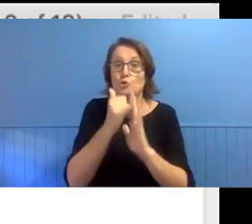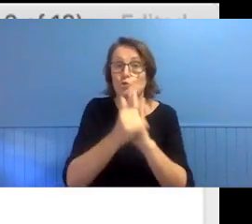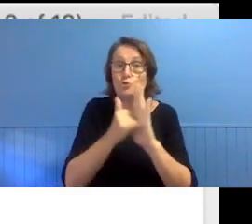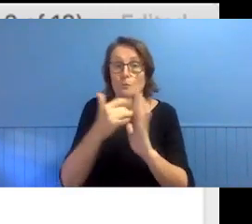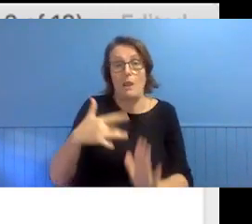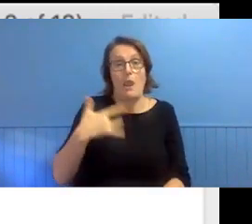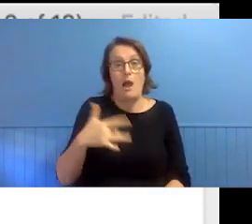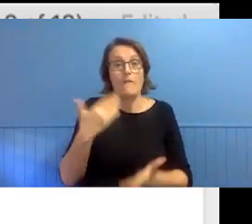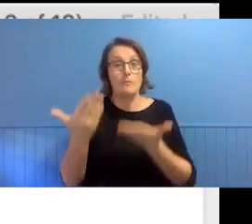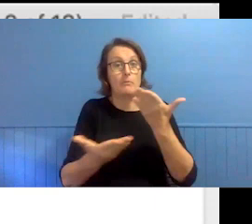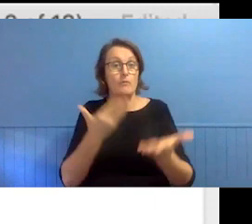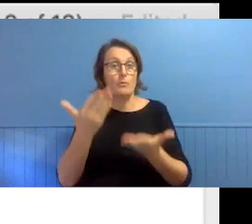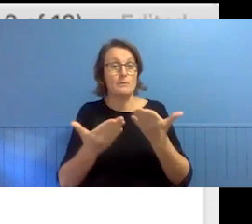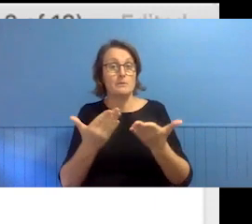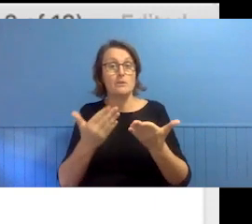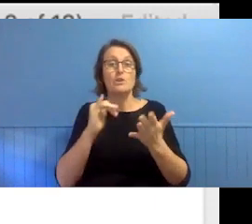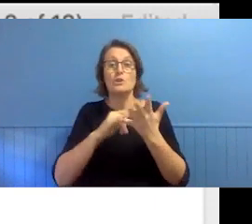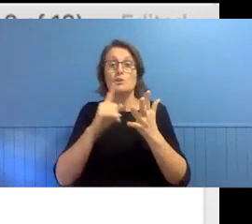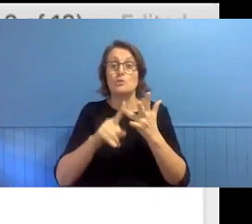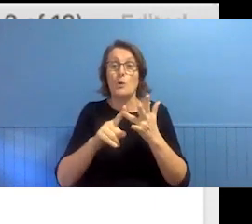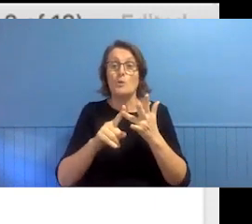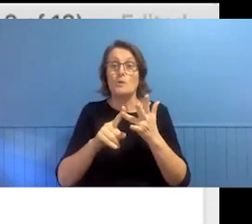clever clogs analysed the views during the performance recently and